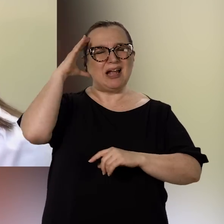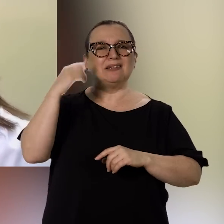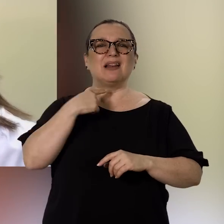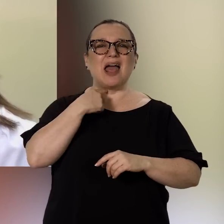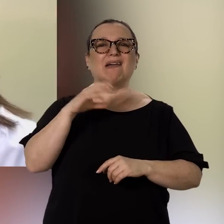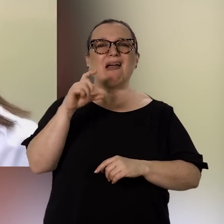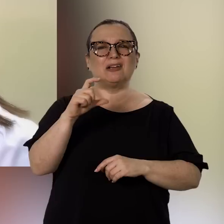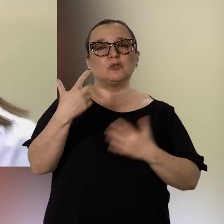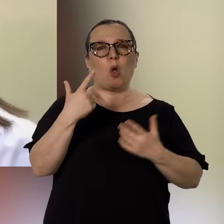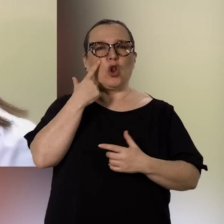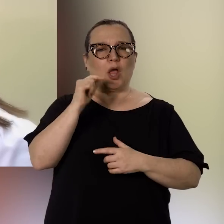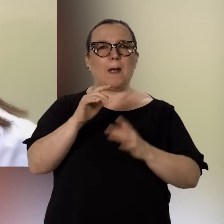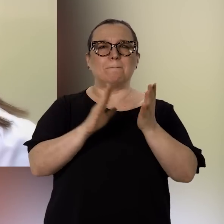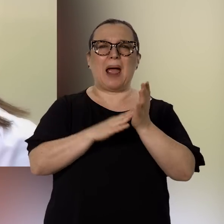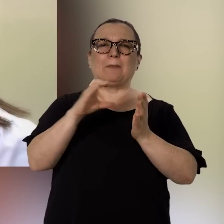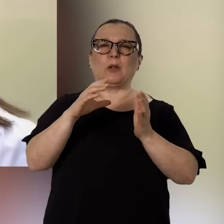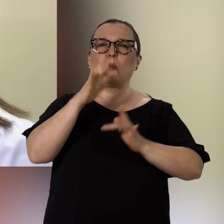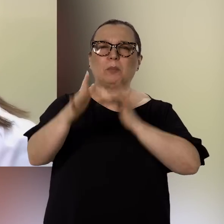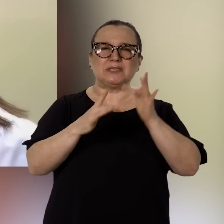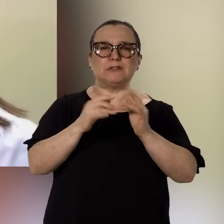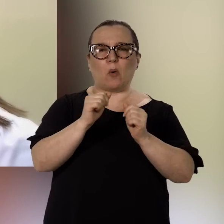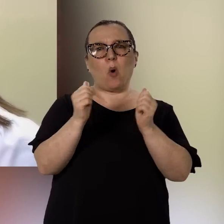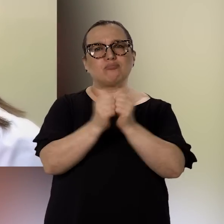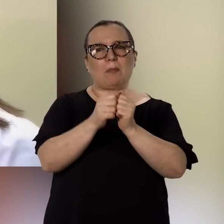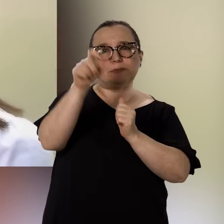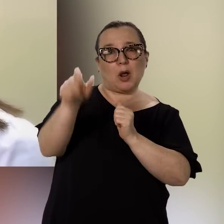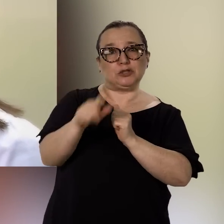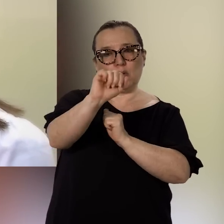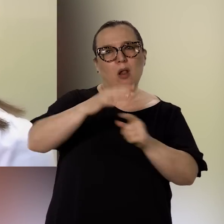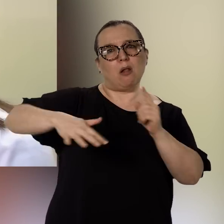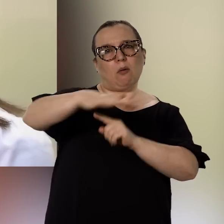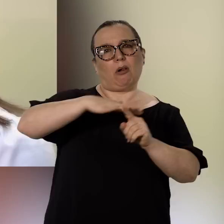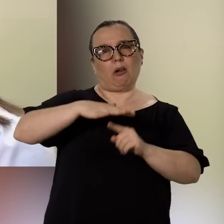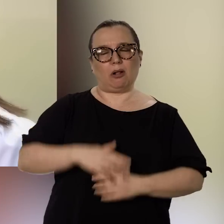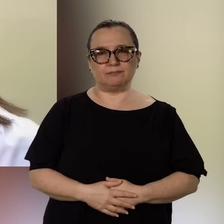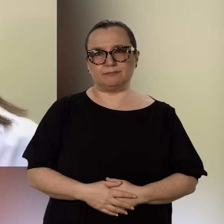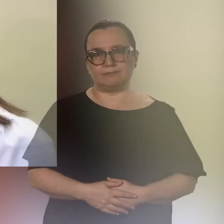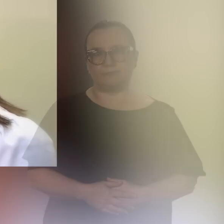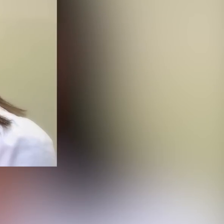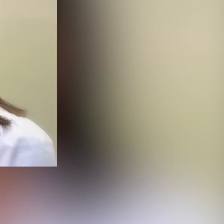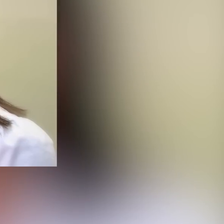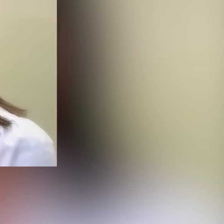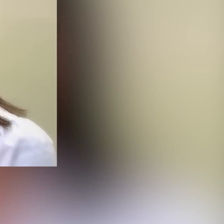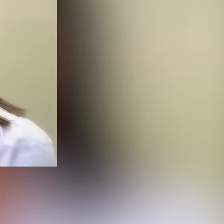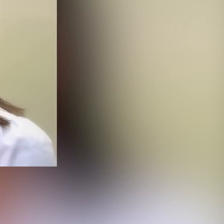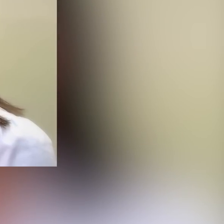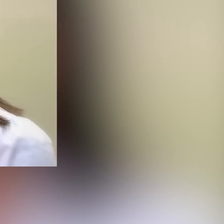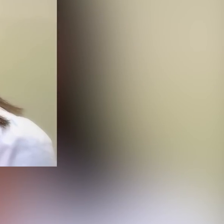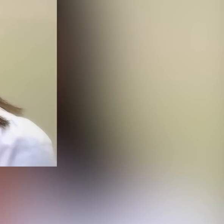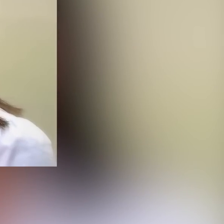If you have any concerns contact your local speech therapist or your local specialist nurse in head and neck cancer